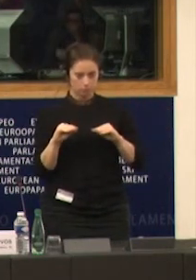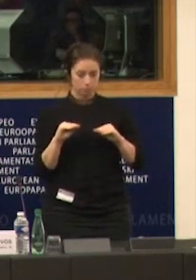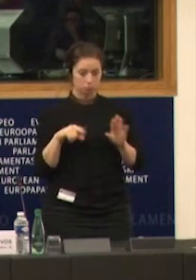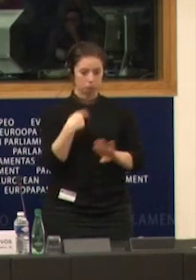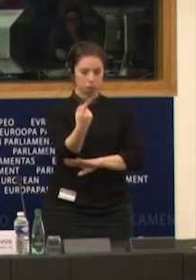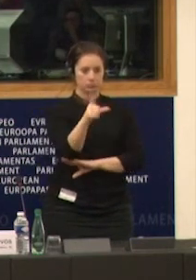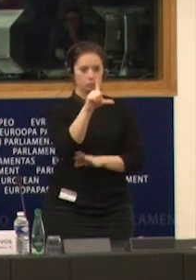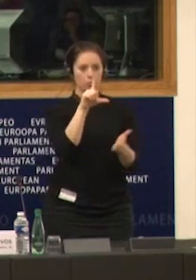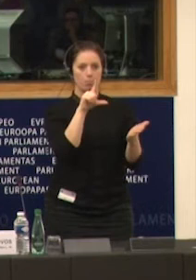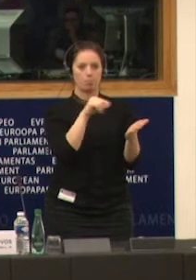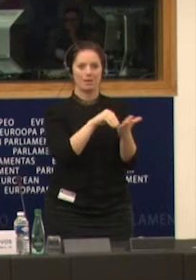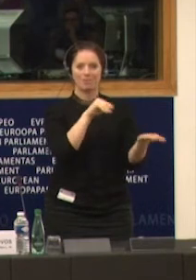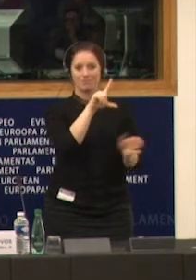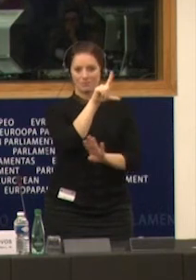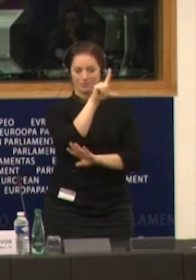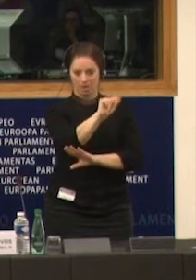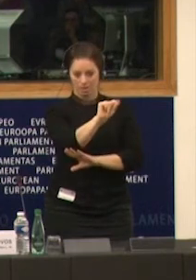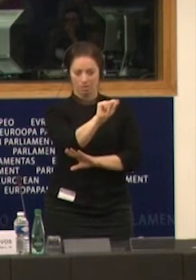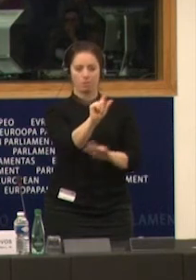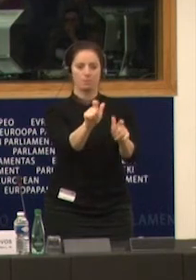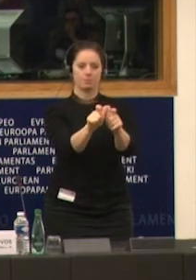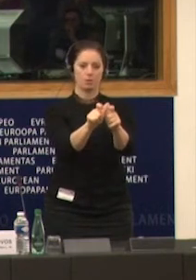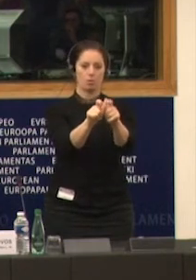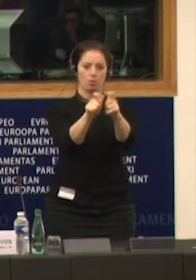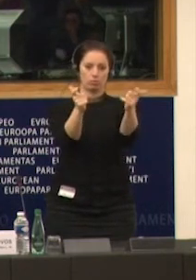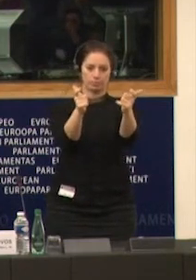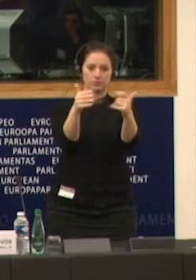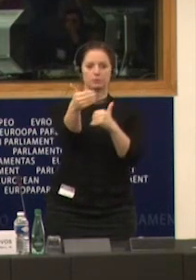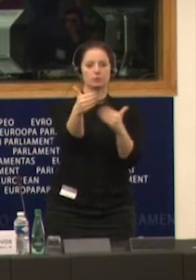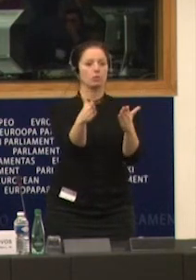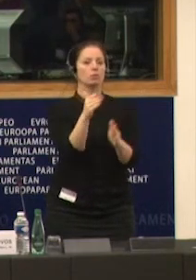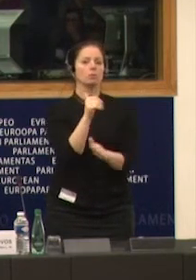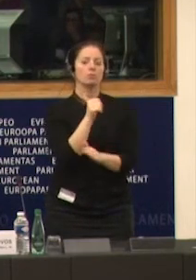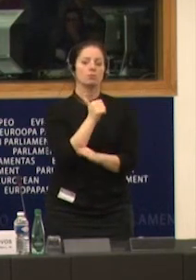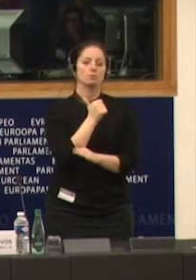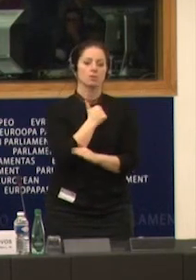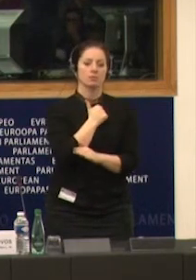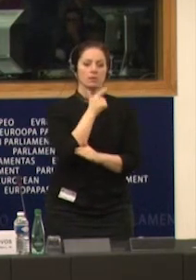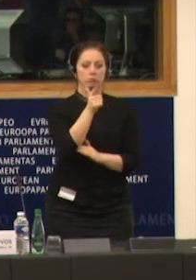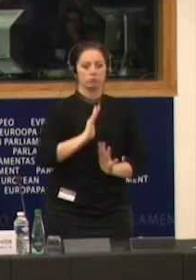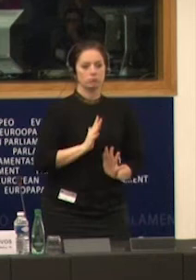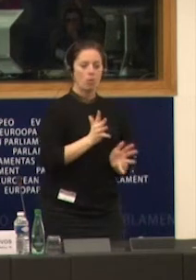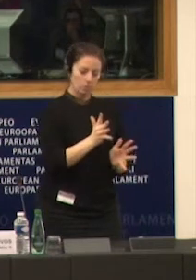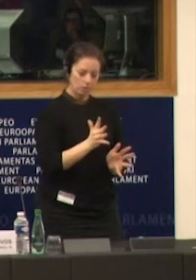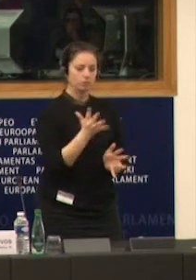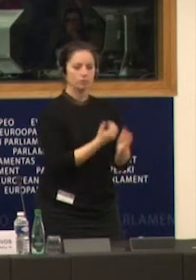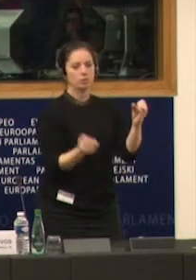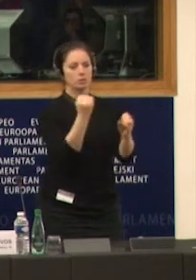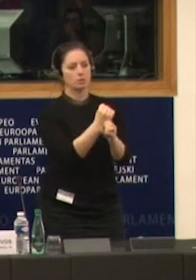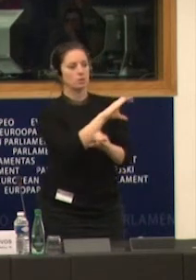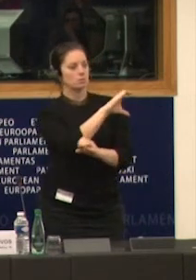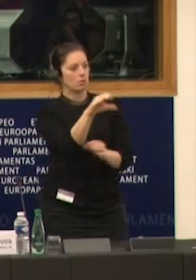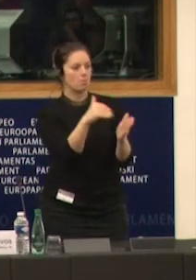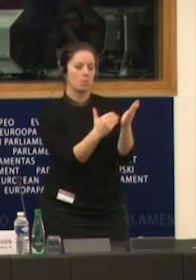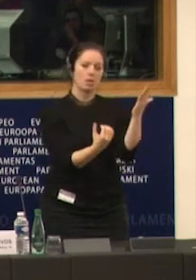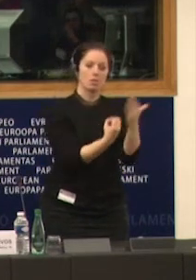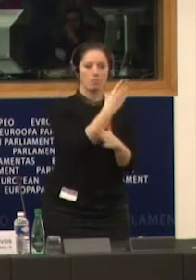And the public sector will create 50.000 new jobs. And one of the most important changes